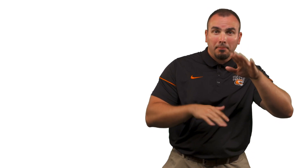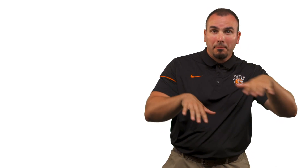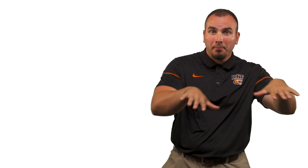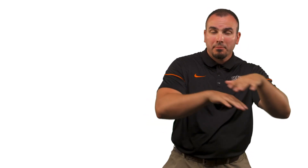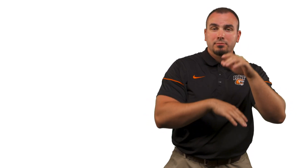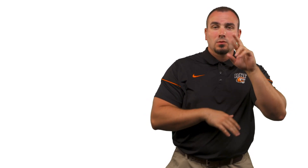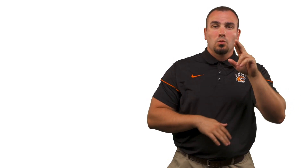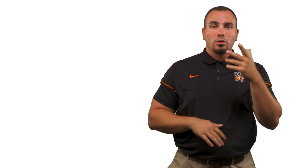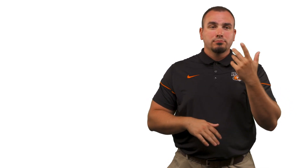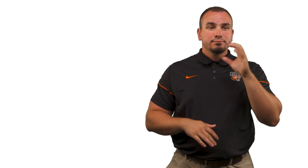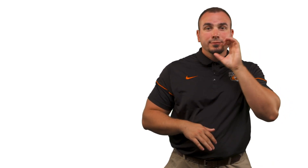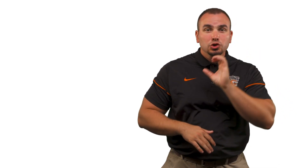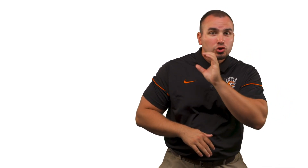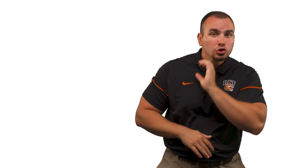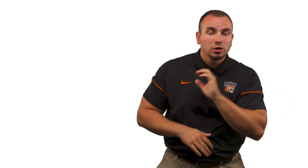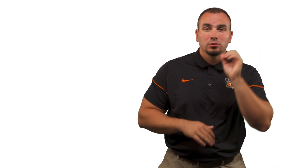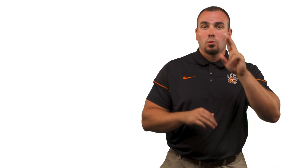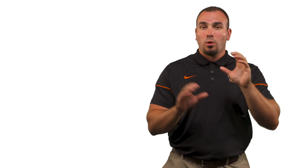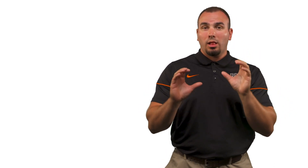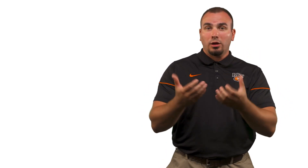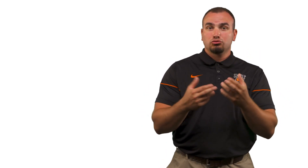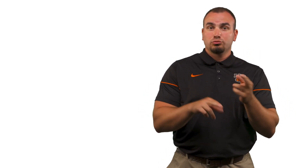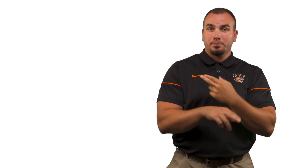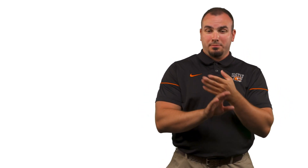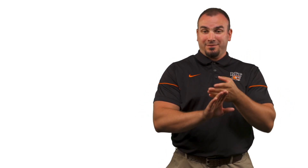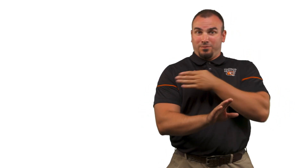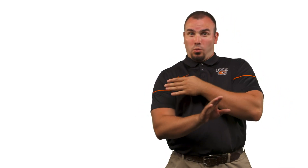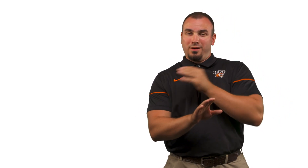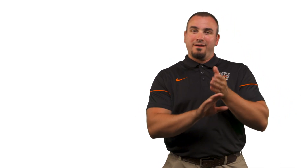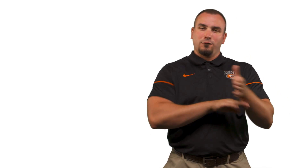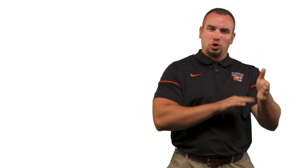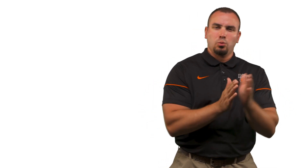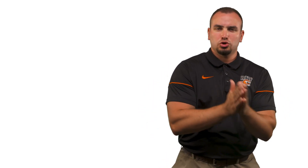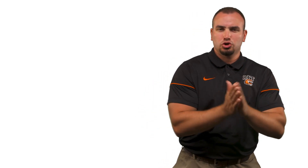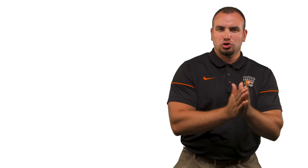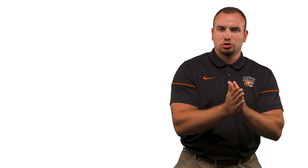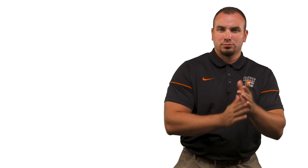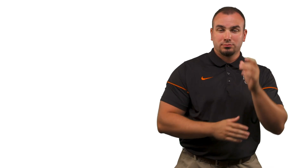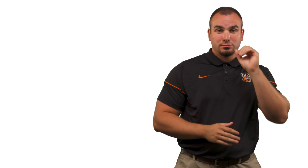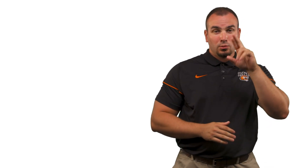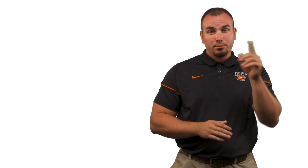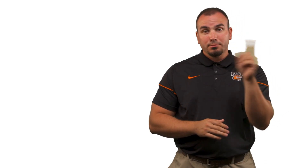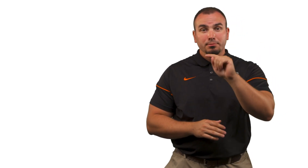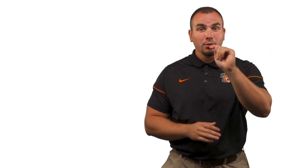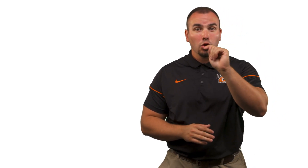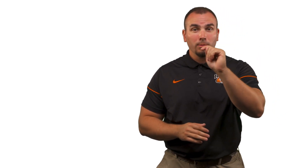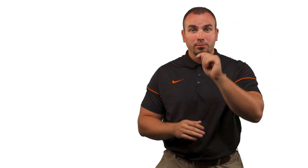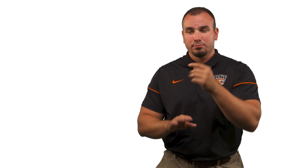for example, lab spaces, dining facilities or classrooms;